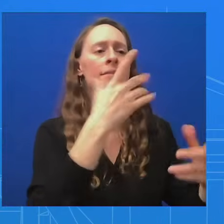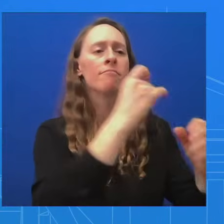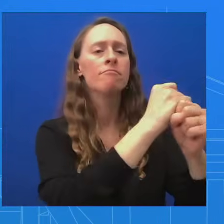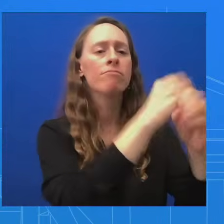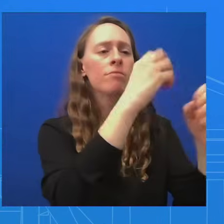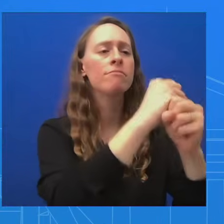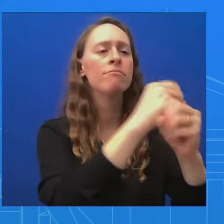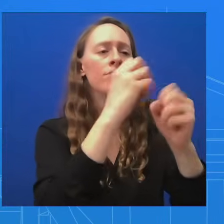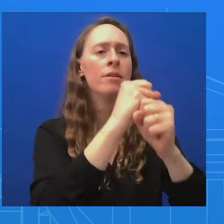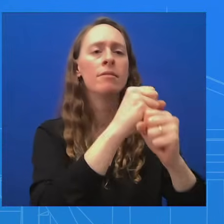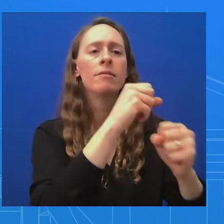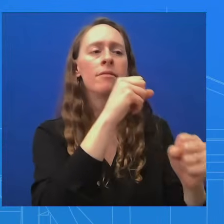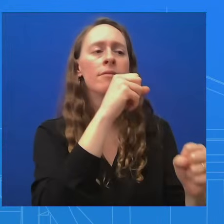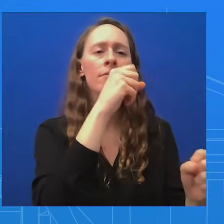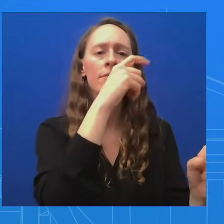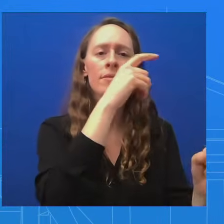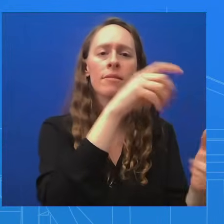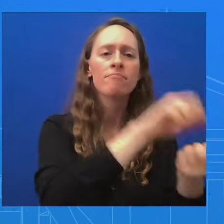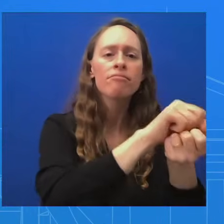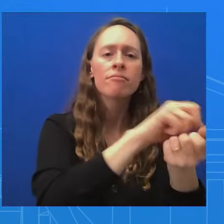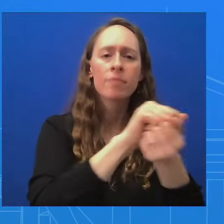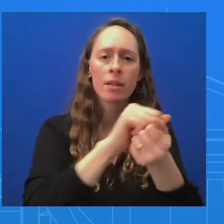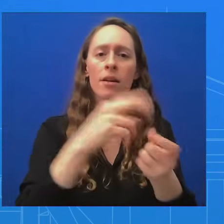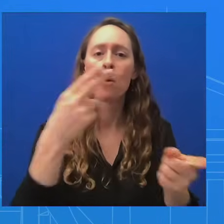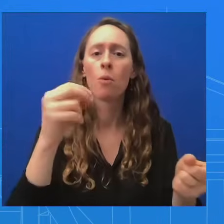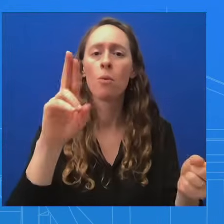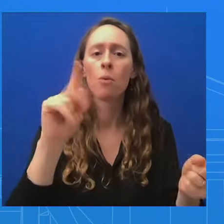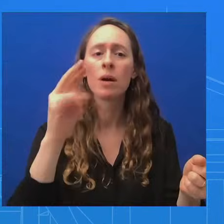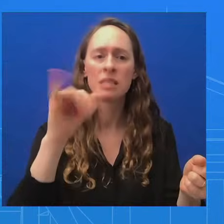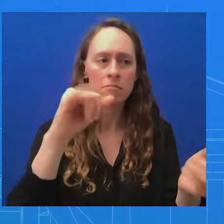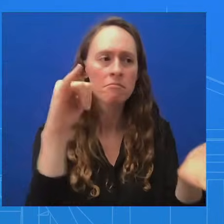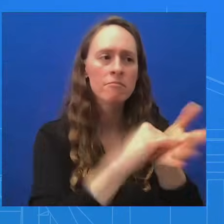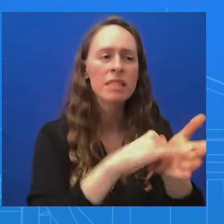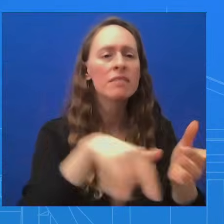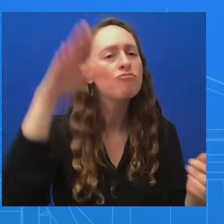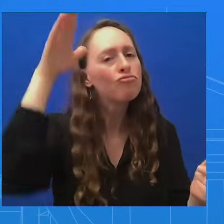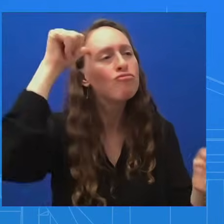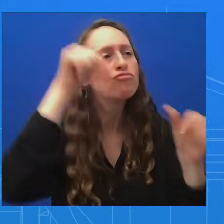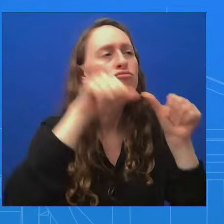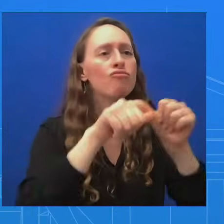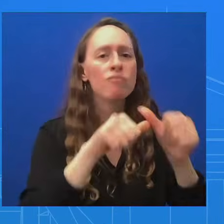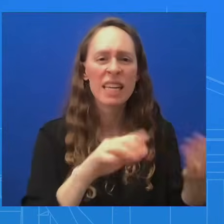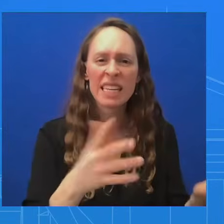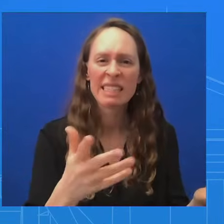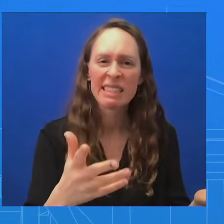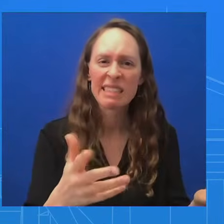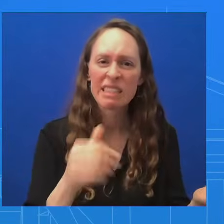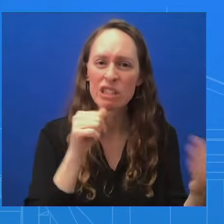I'm not going to get in between the ears of Houthi leaders. They claim it's about Gaza. It's not.